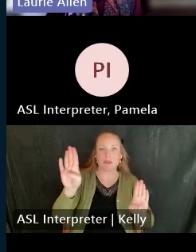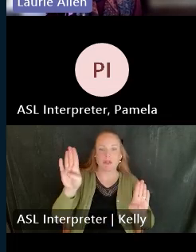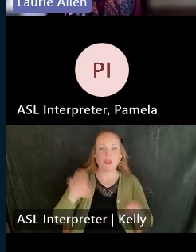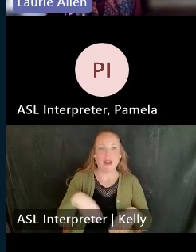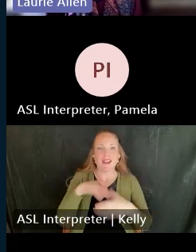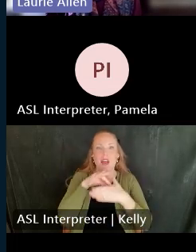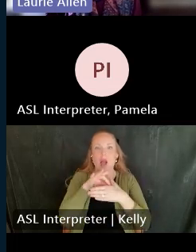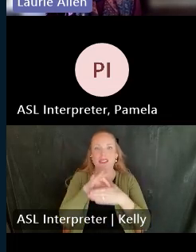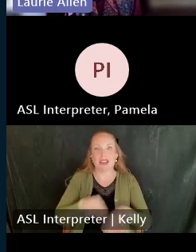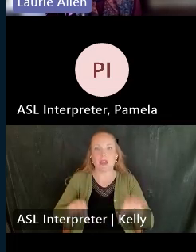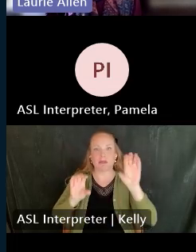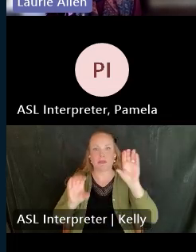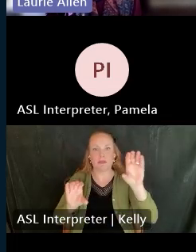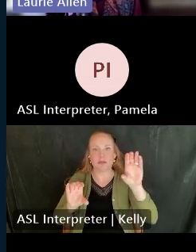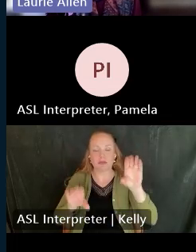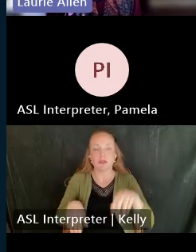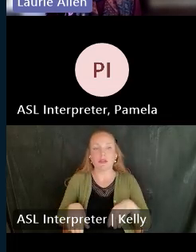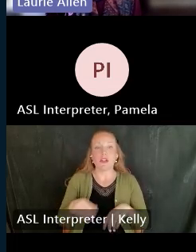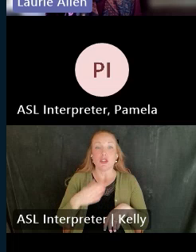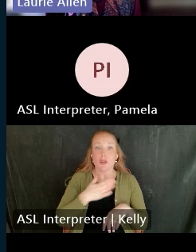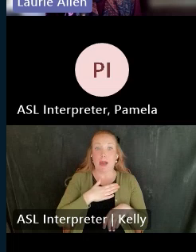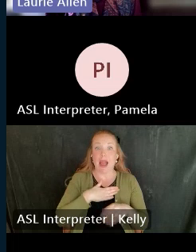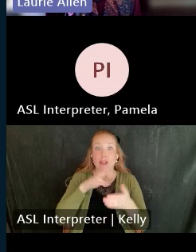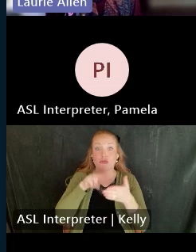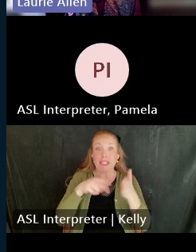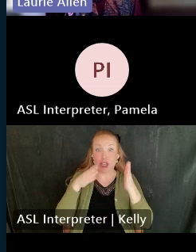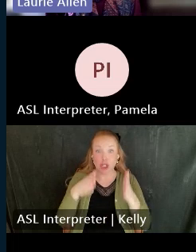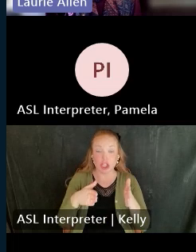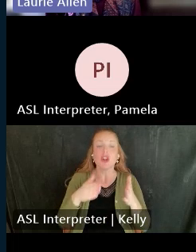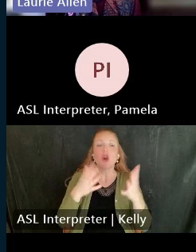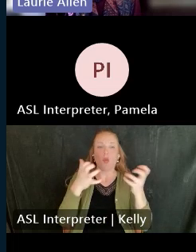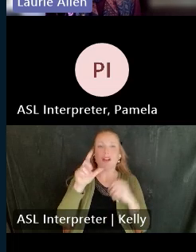So I would want it read out as title First, describe the first image, read this